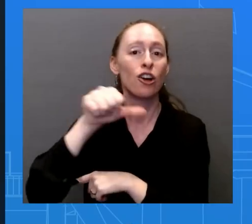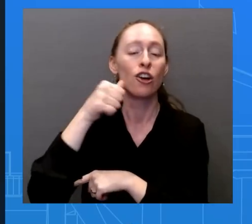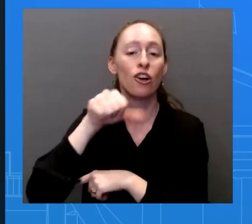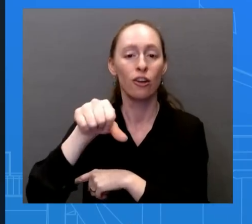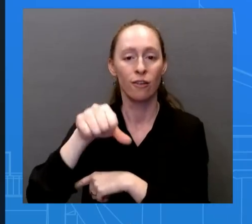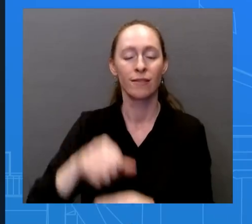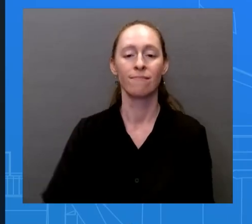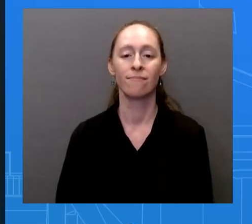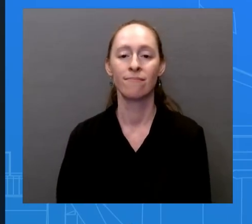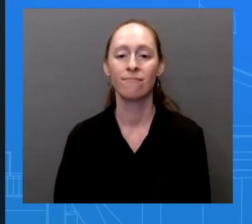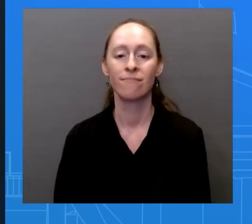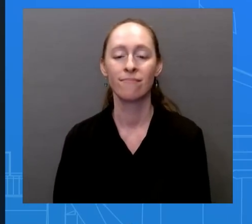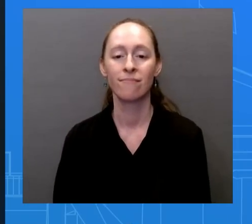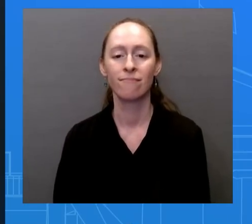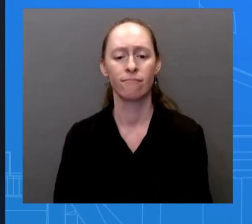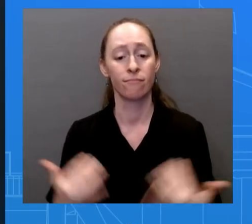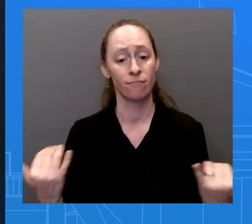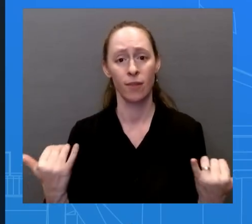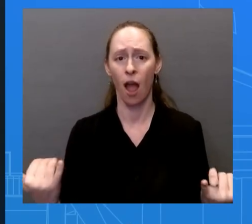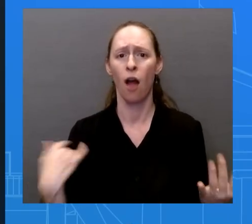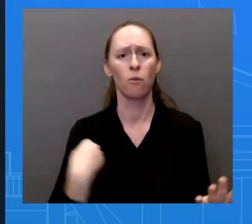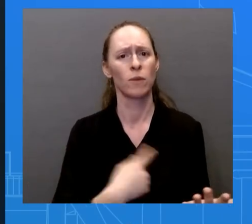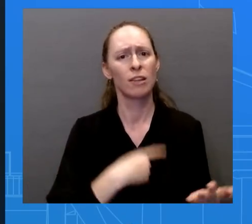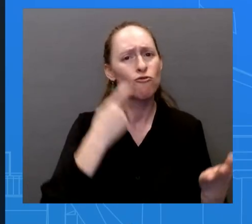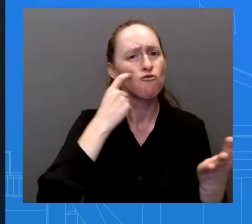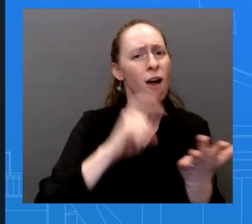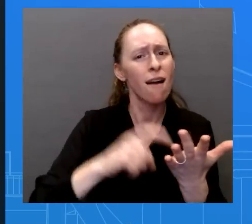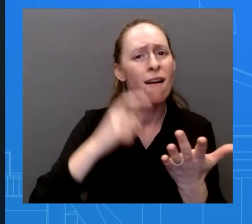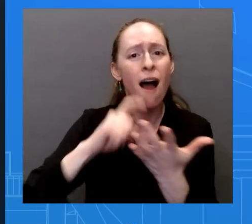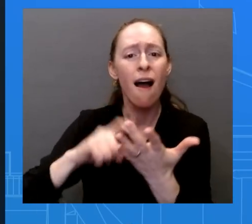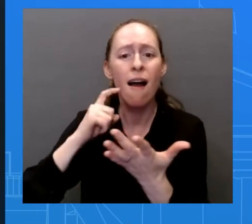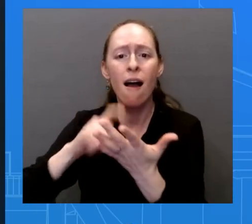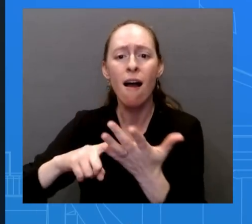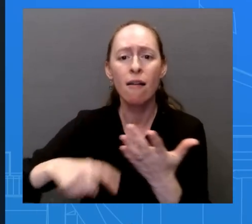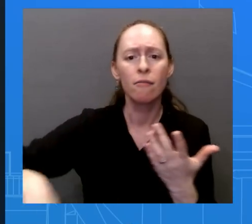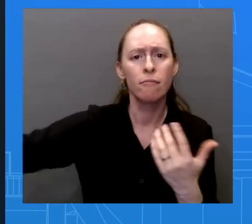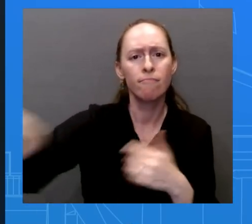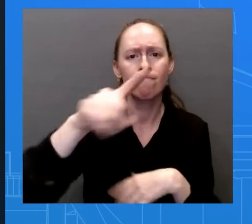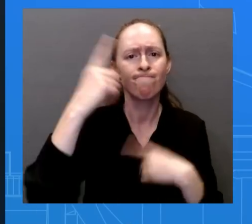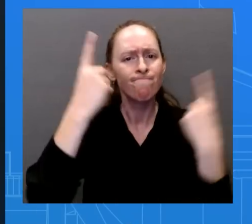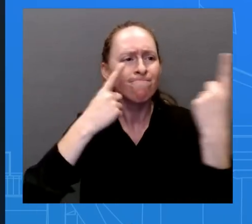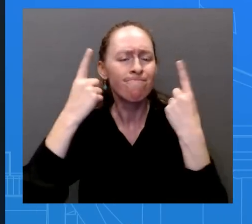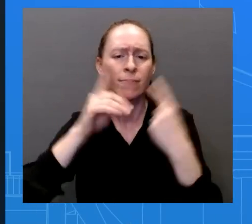we are thinking of the brave young women and girls leading the ongoing protests in Iran.